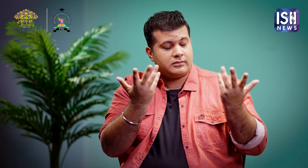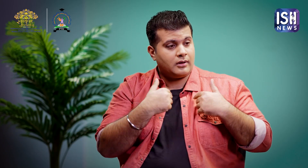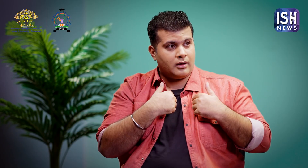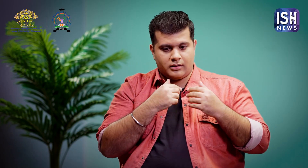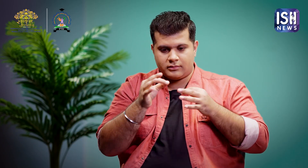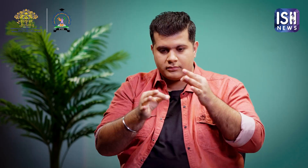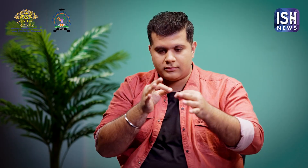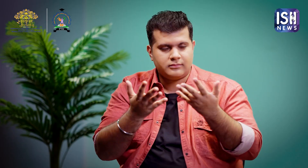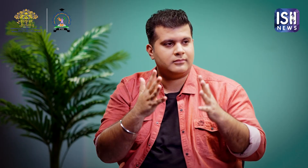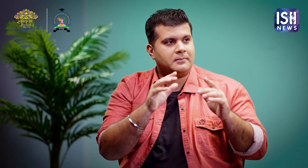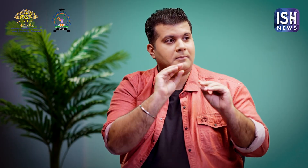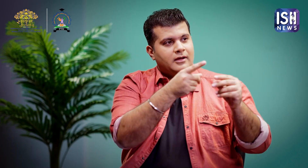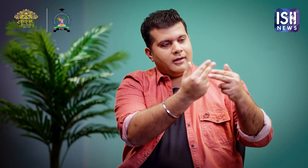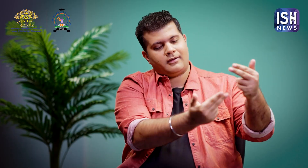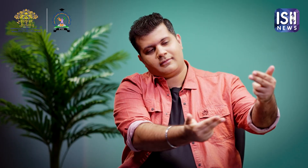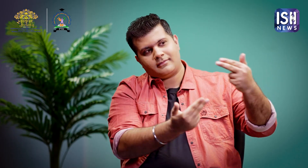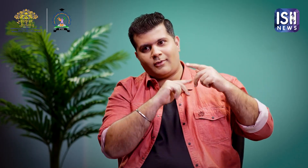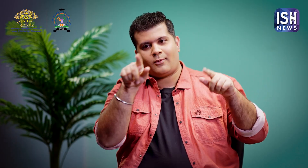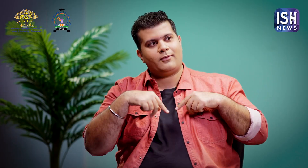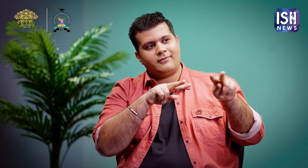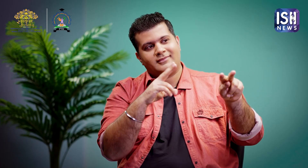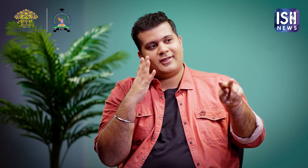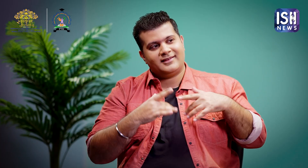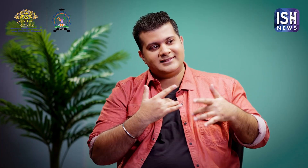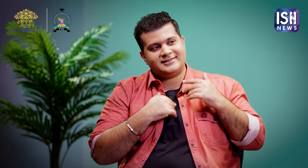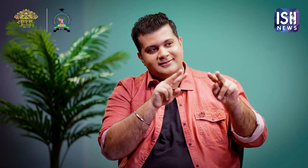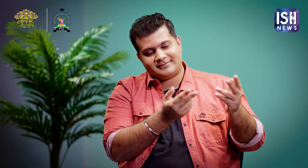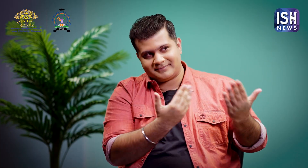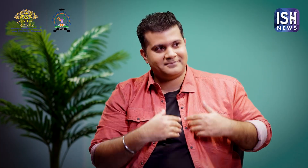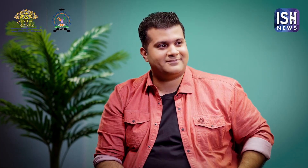It's impossible for me to fully explain how you've changed. It would be better if you could share it with us yourself.